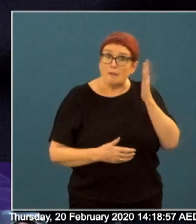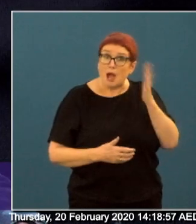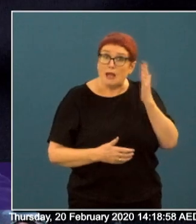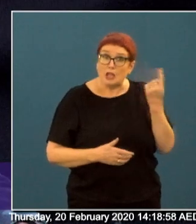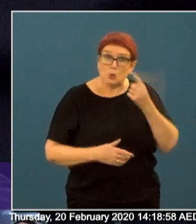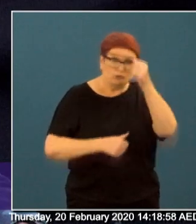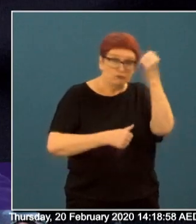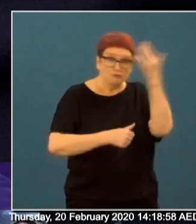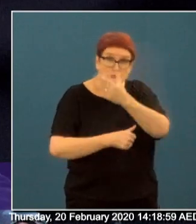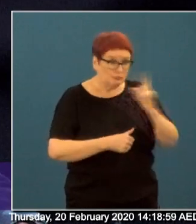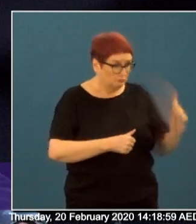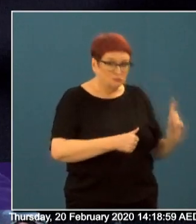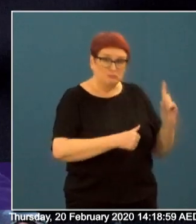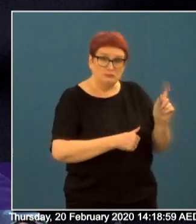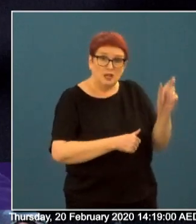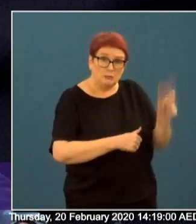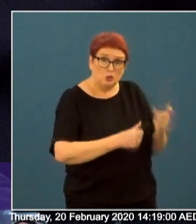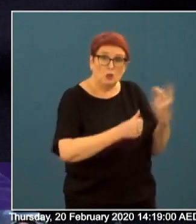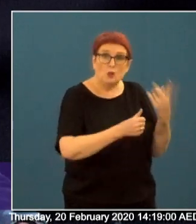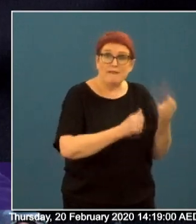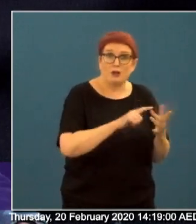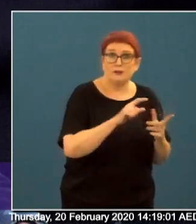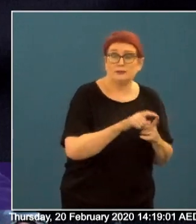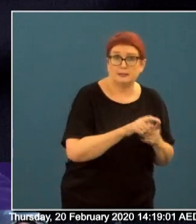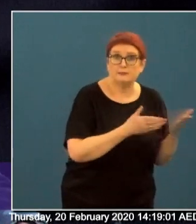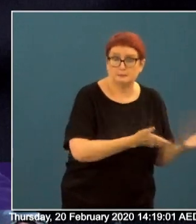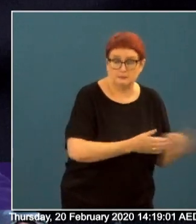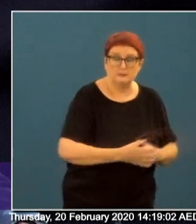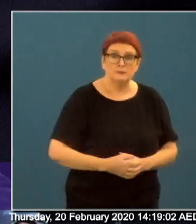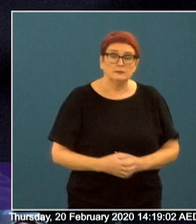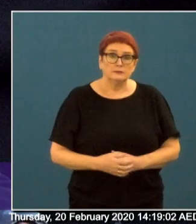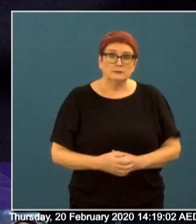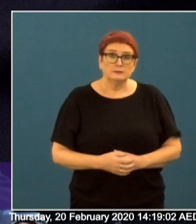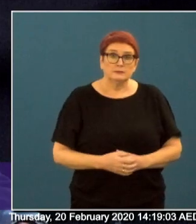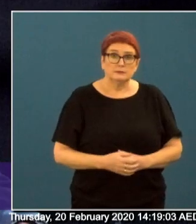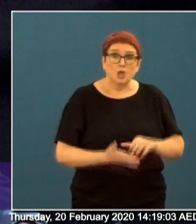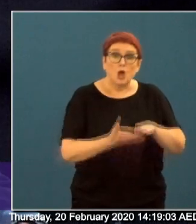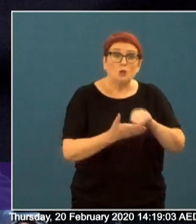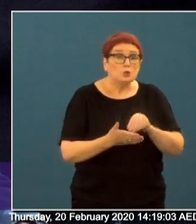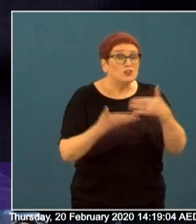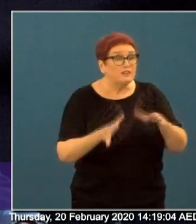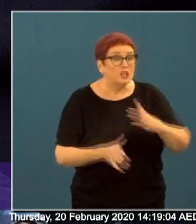The students don't want to come and talk to me after the lecture, they want to talk to the person who has presented with a disability.